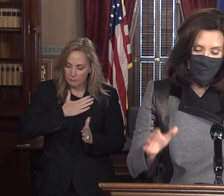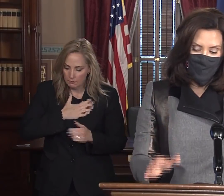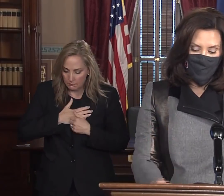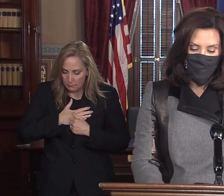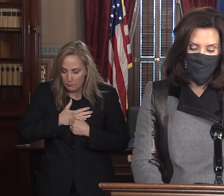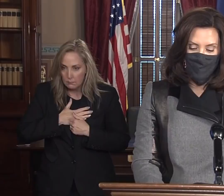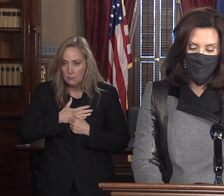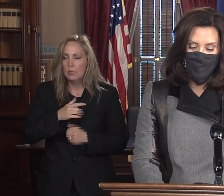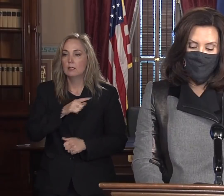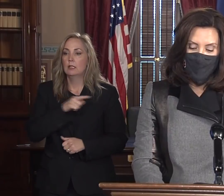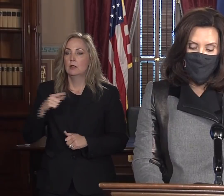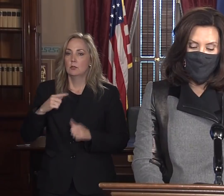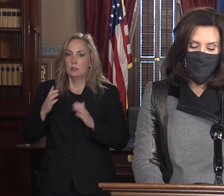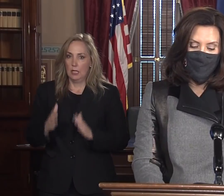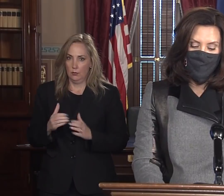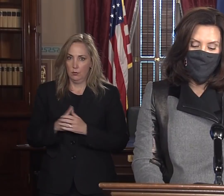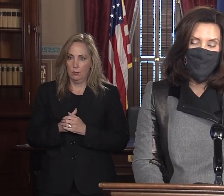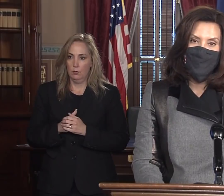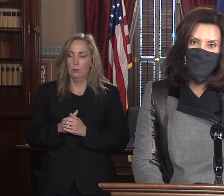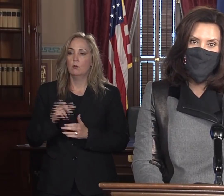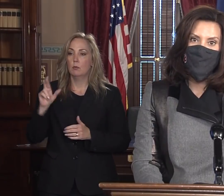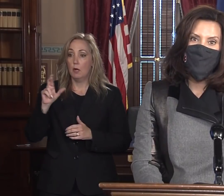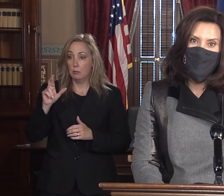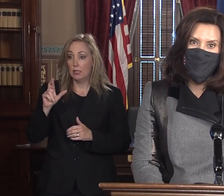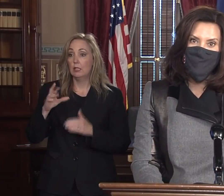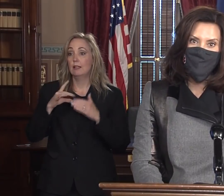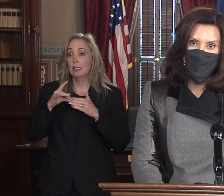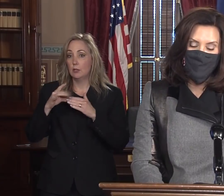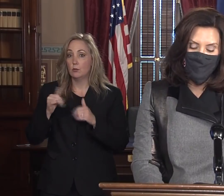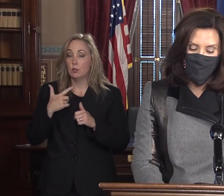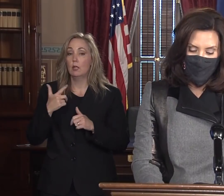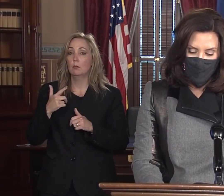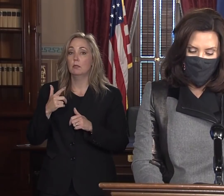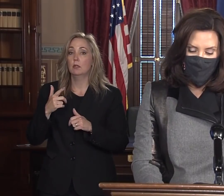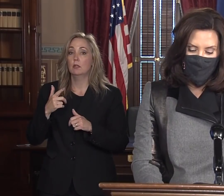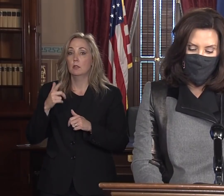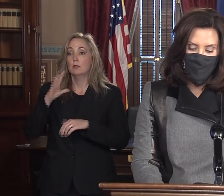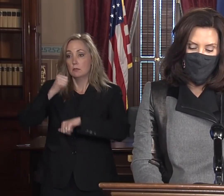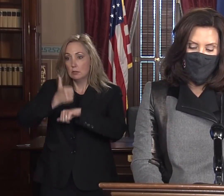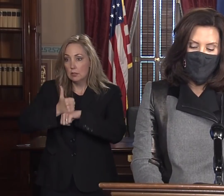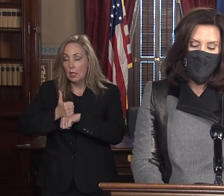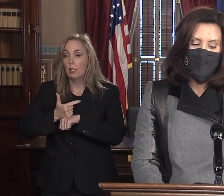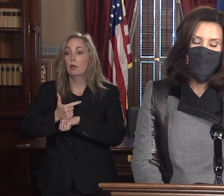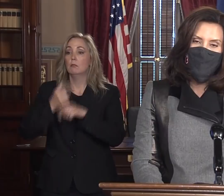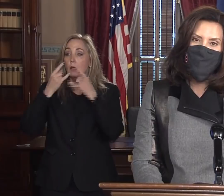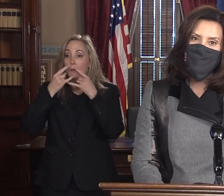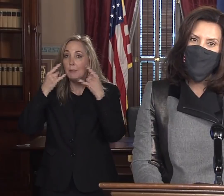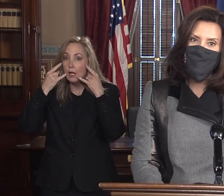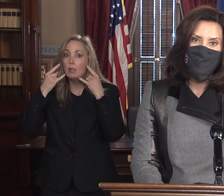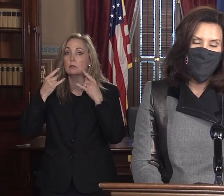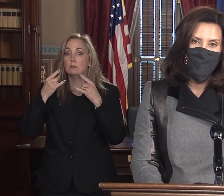MASK. I REITERATE MY CALLS ON THE LEGISLATURE AND REPUBLICAN